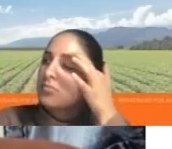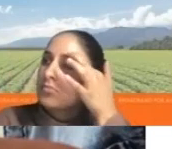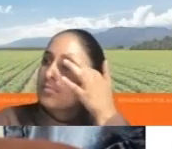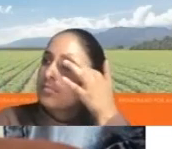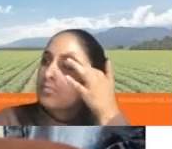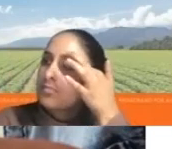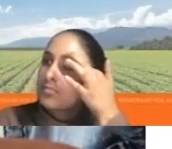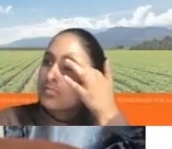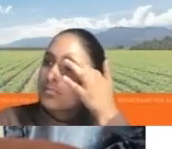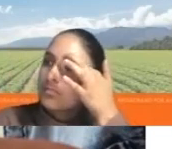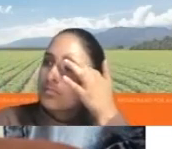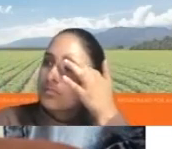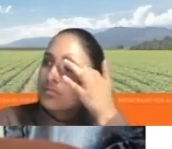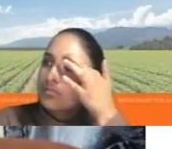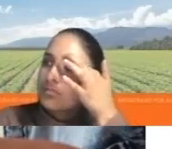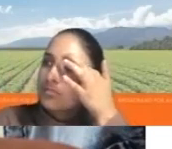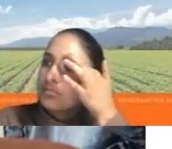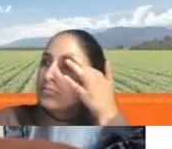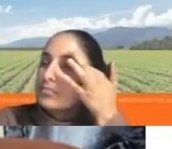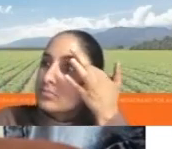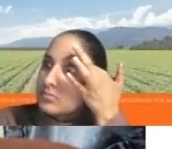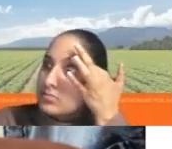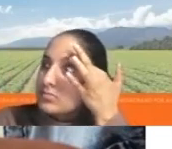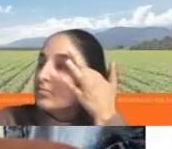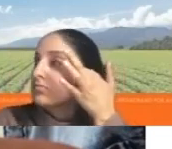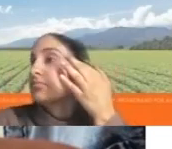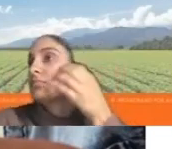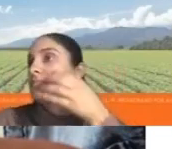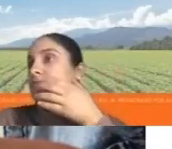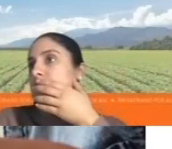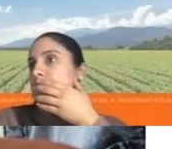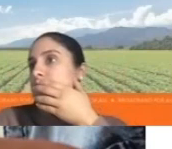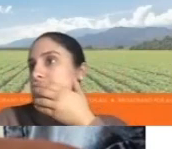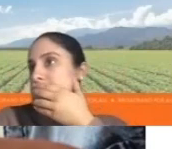Yeah, thanks, Laura. Starting a little bit displaced by right now by power and